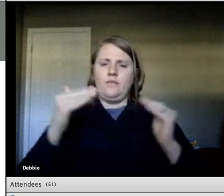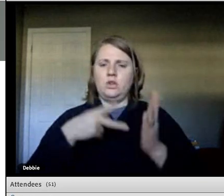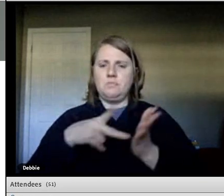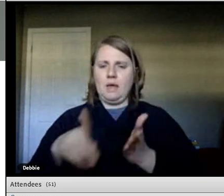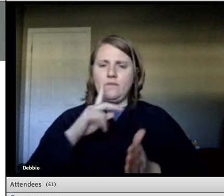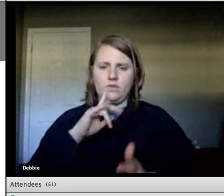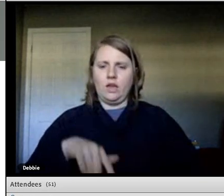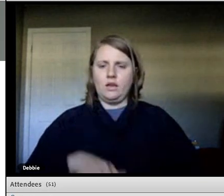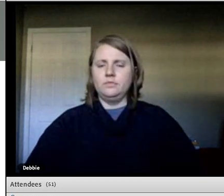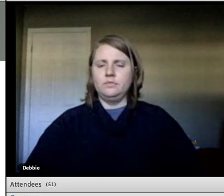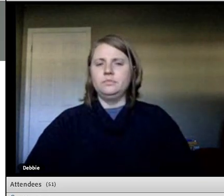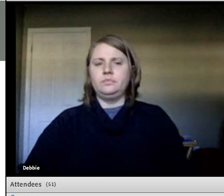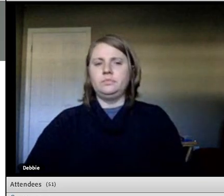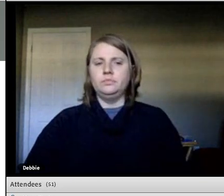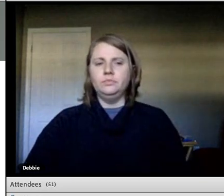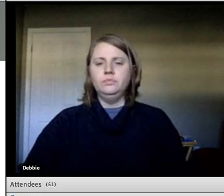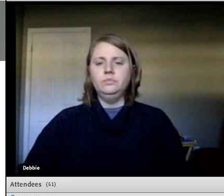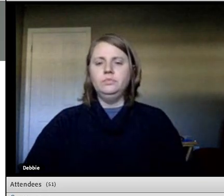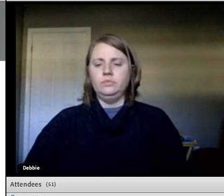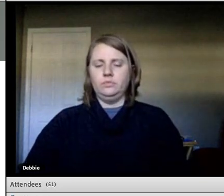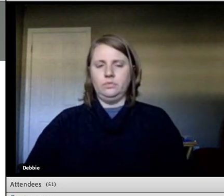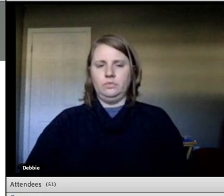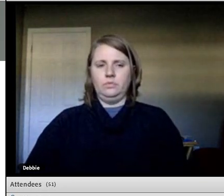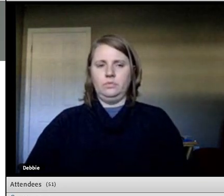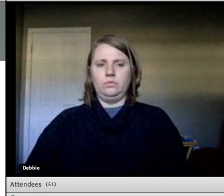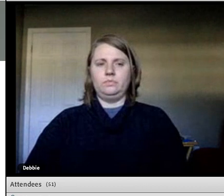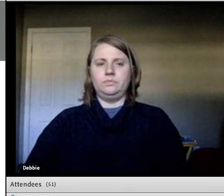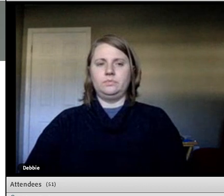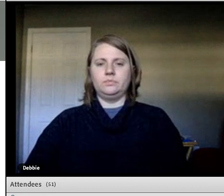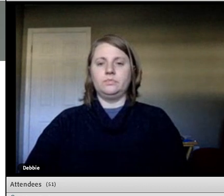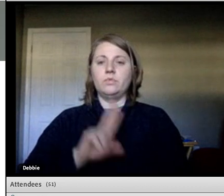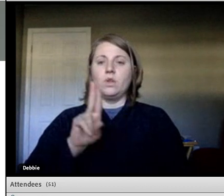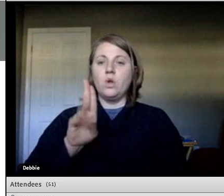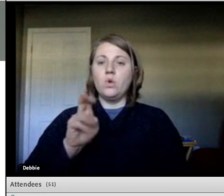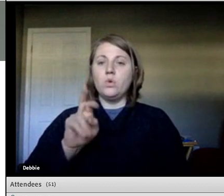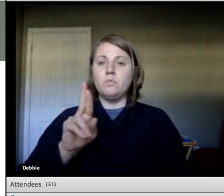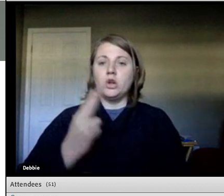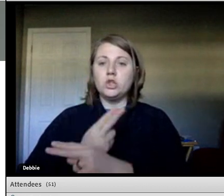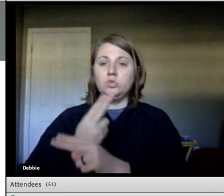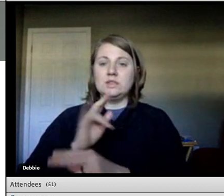Uber uses it and a couple really big companies. I think that kind of voice the paid versions